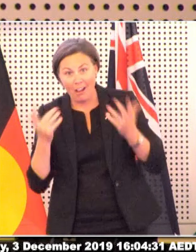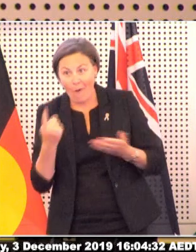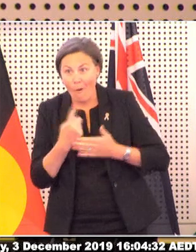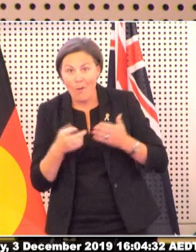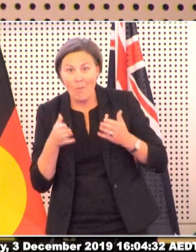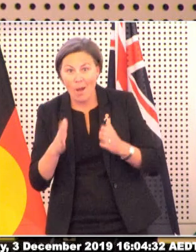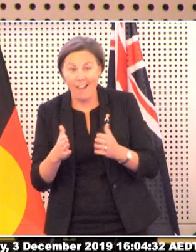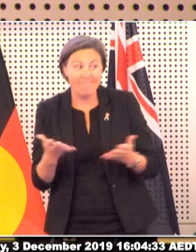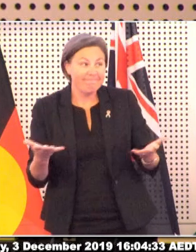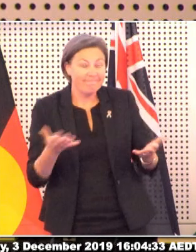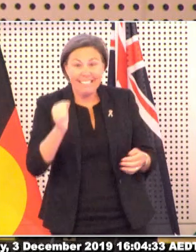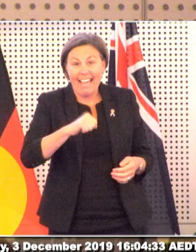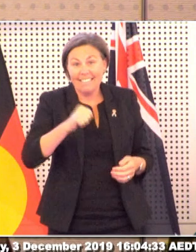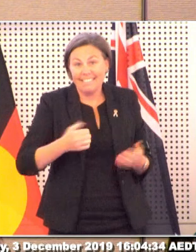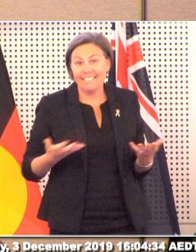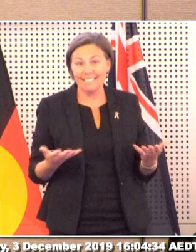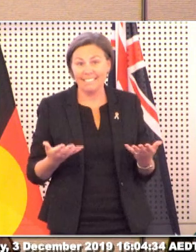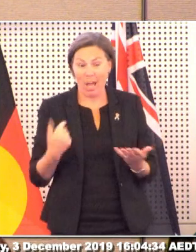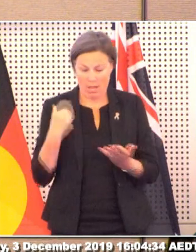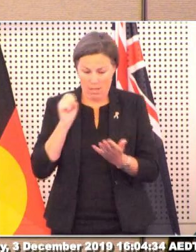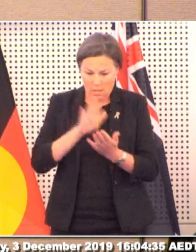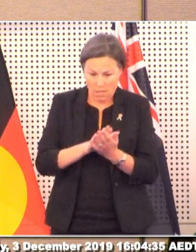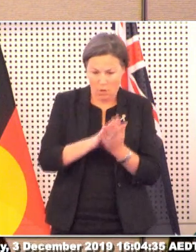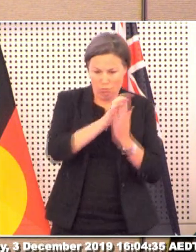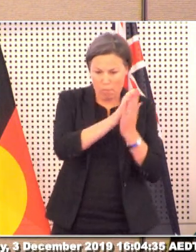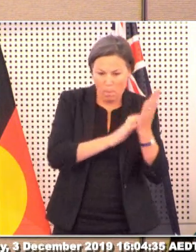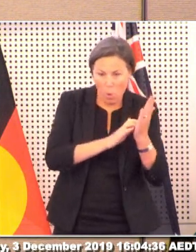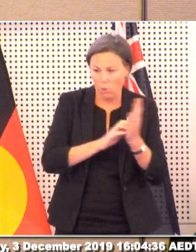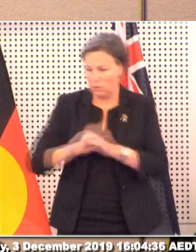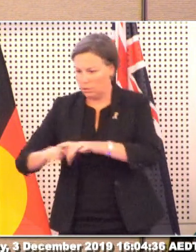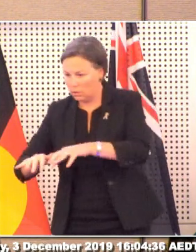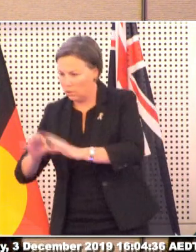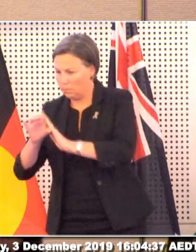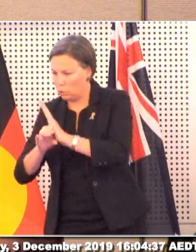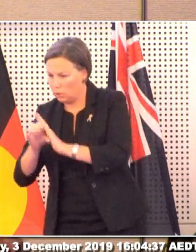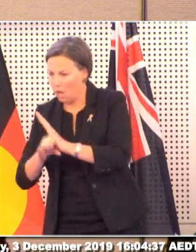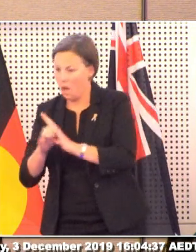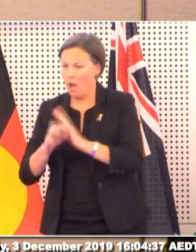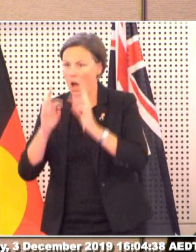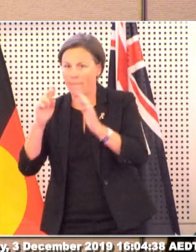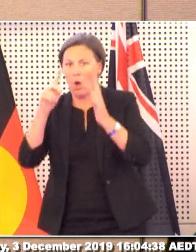That’s really – and I can put it into my reports, it goes into the reports, it hopefully goes into the OPA Annual Report.